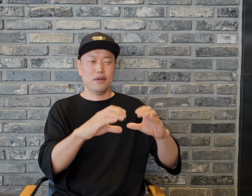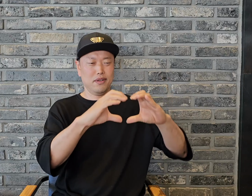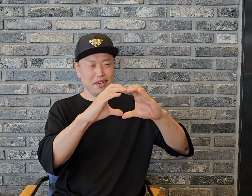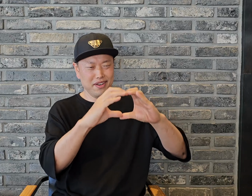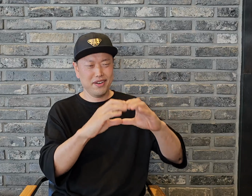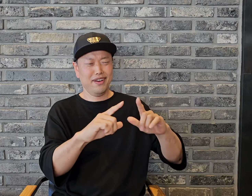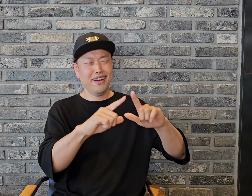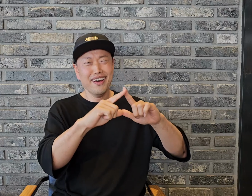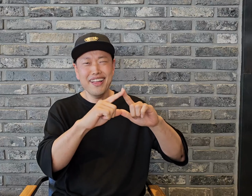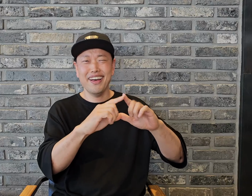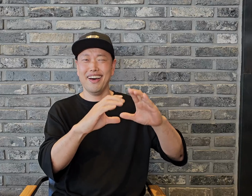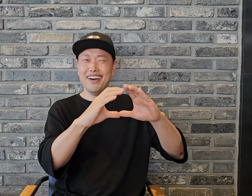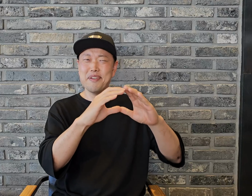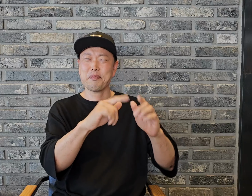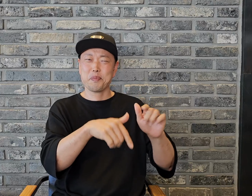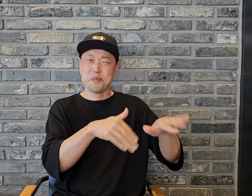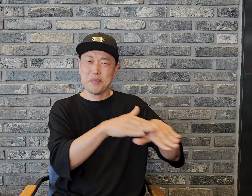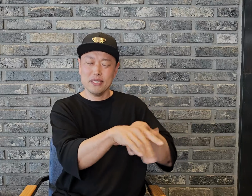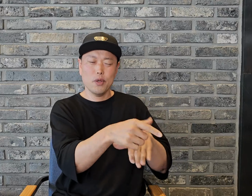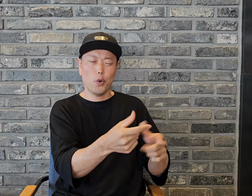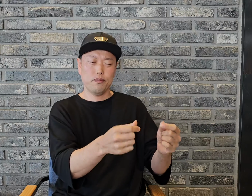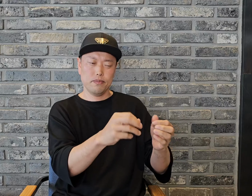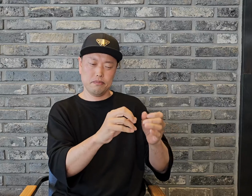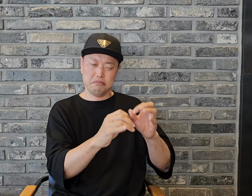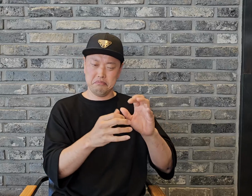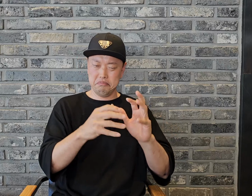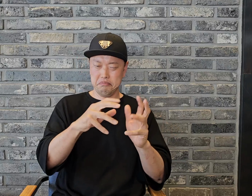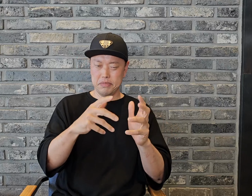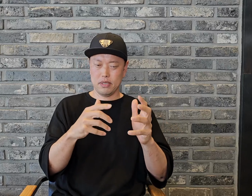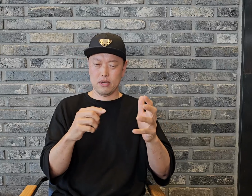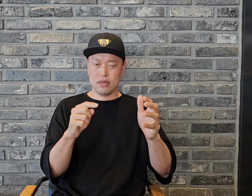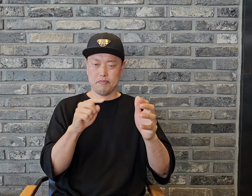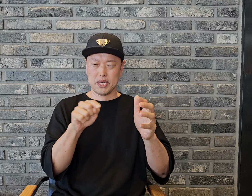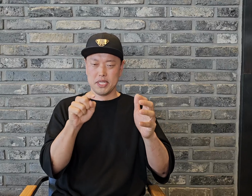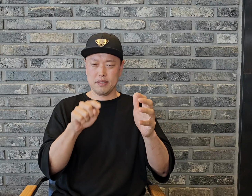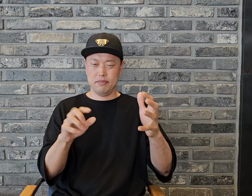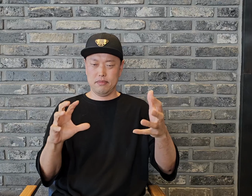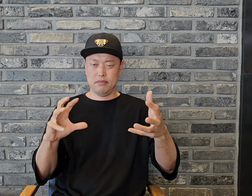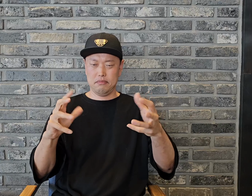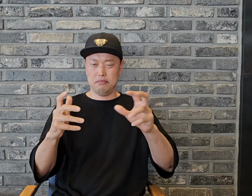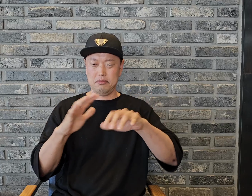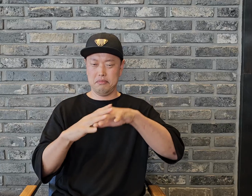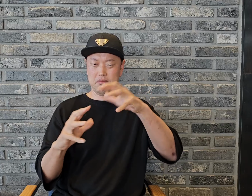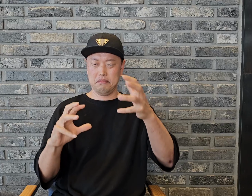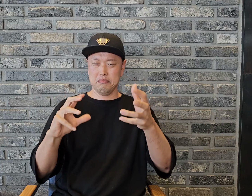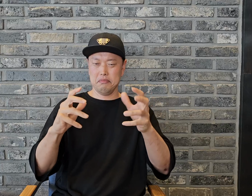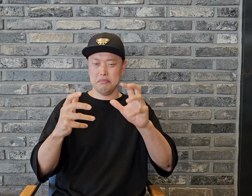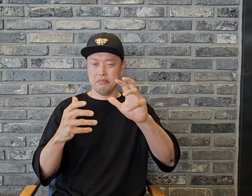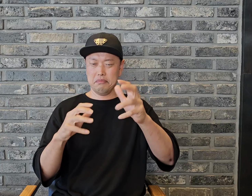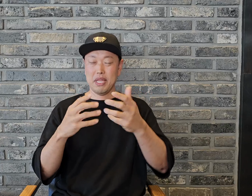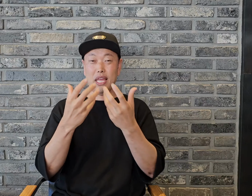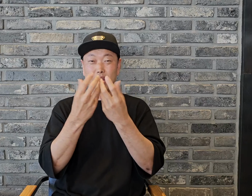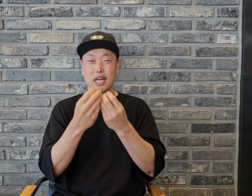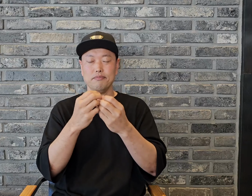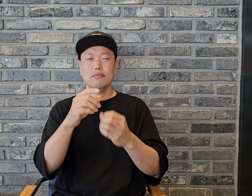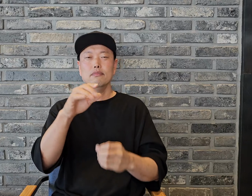the style of expression is different, right? Let's structure the sign language like this. Let's take an example.